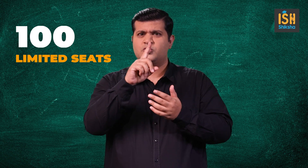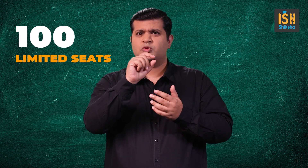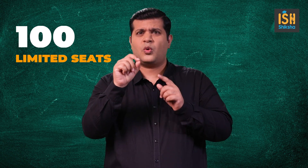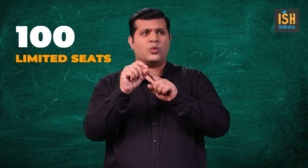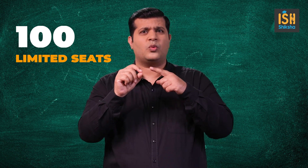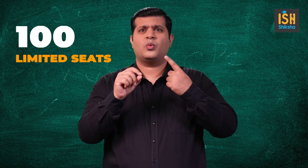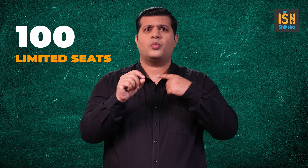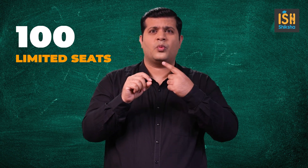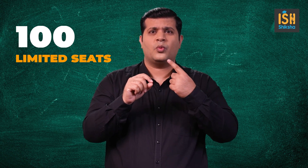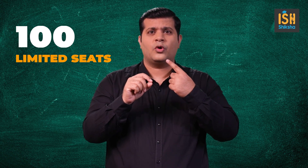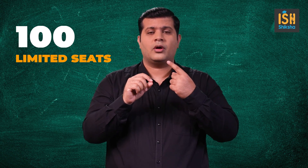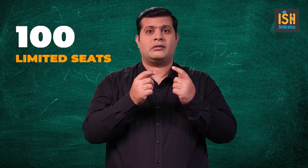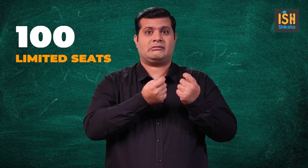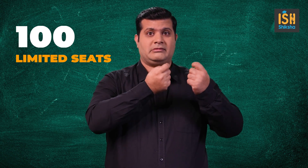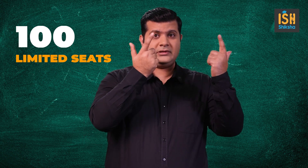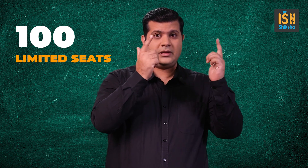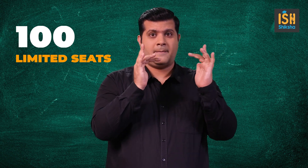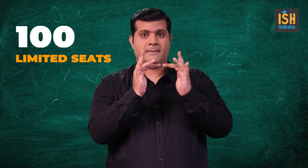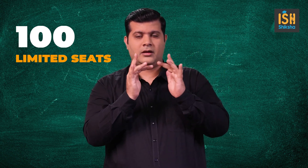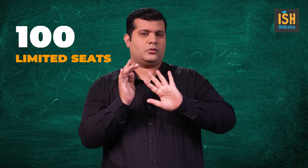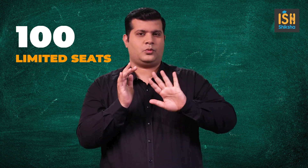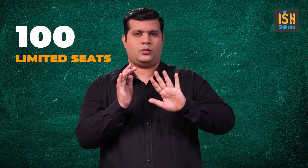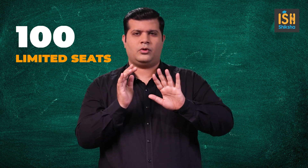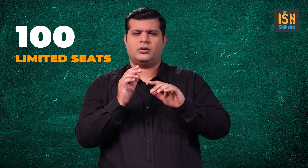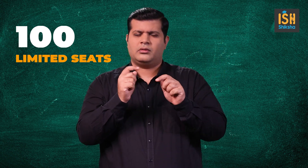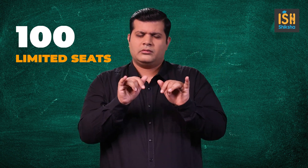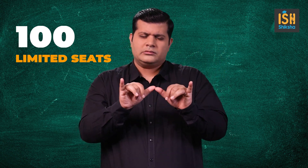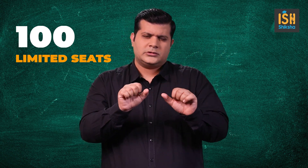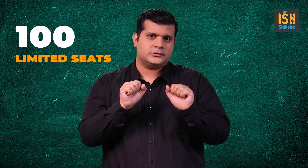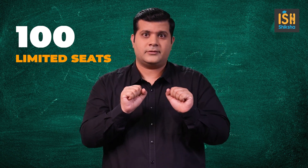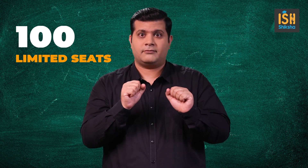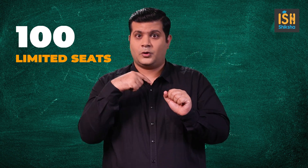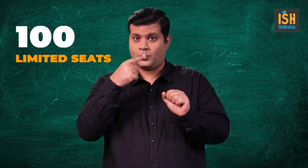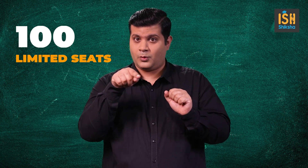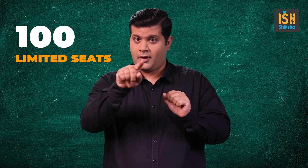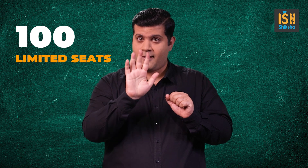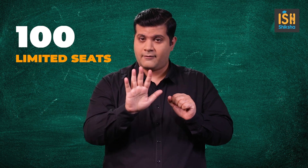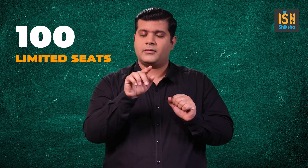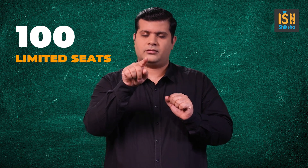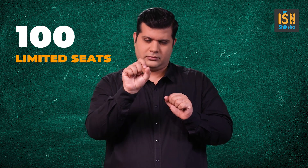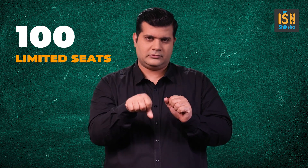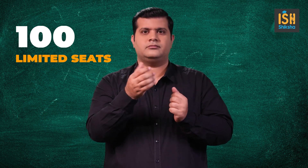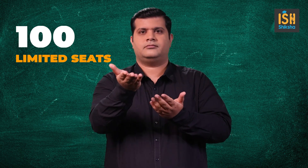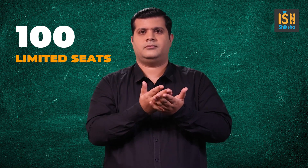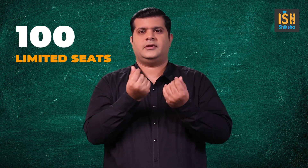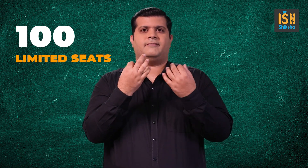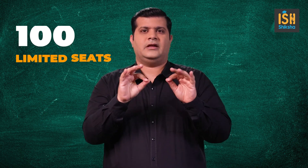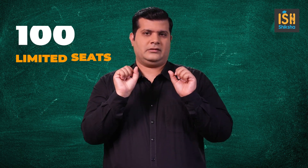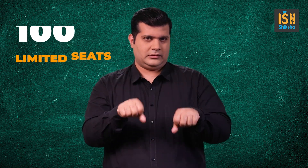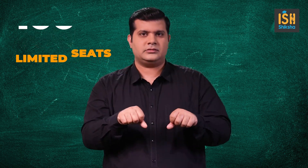But these 100 applicants of free course should be from economically weaker background.